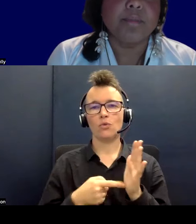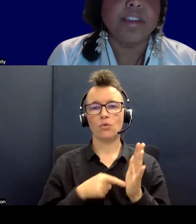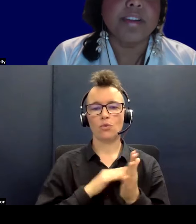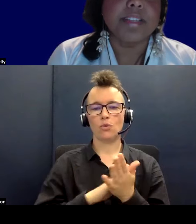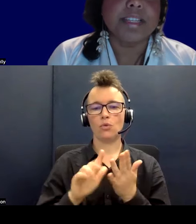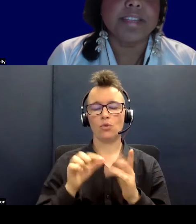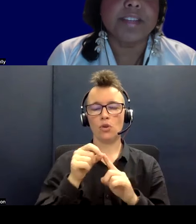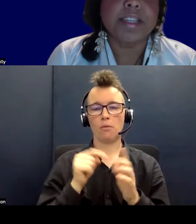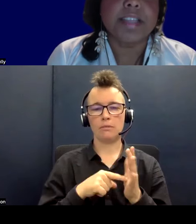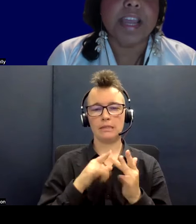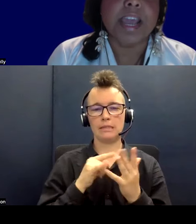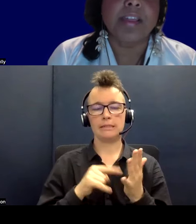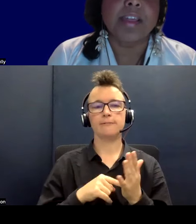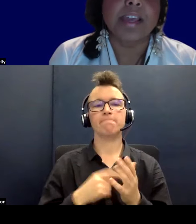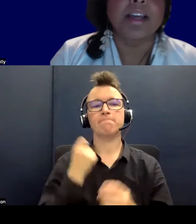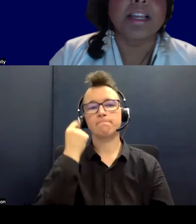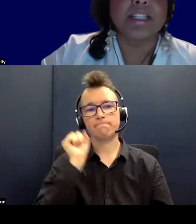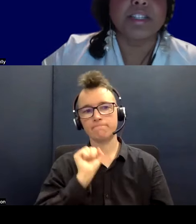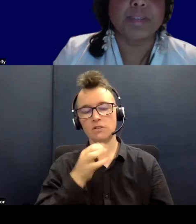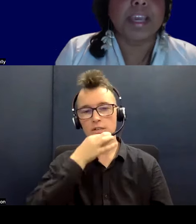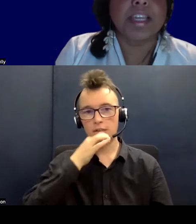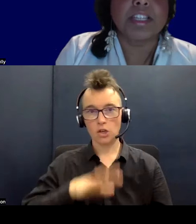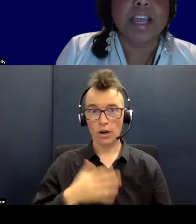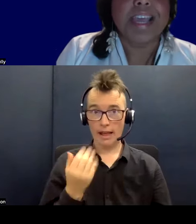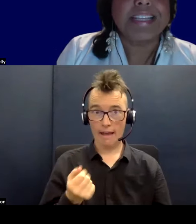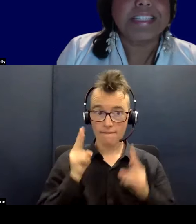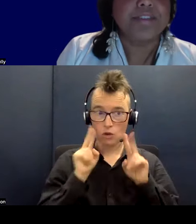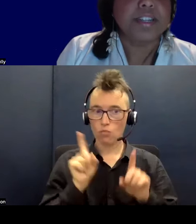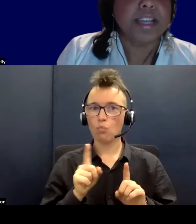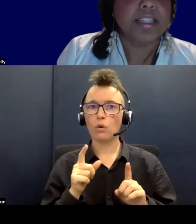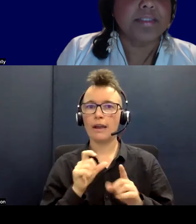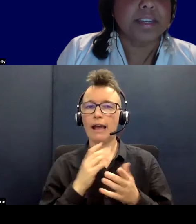various activities and how they are likely to engage in different activities.